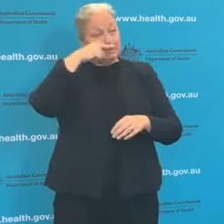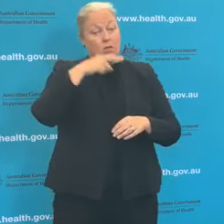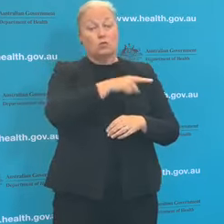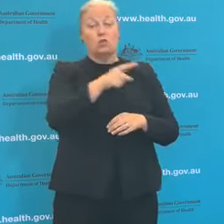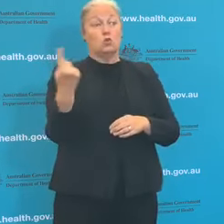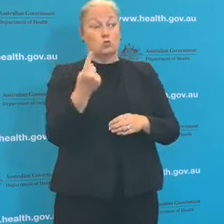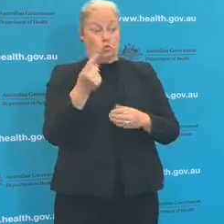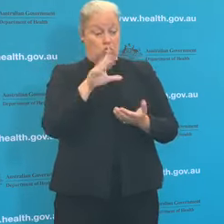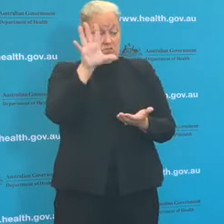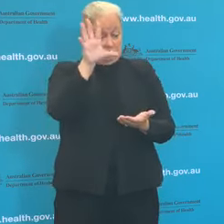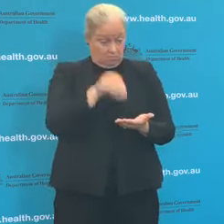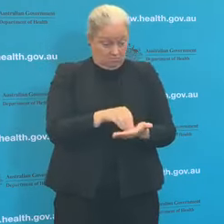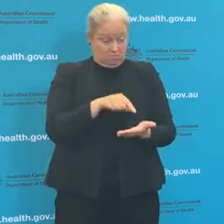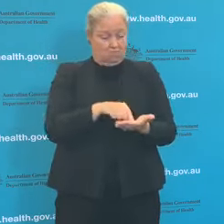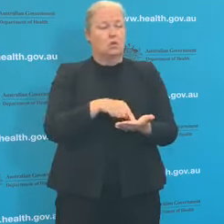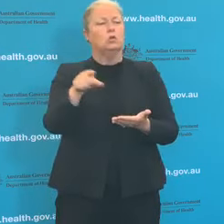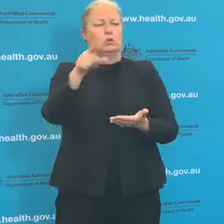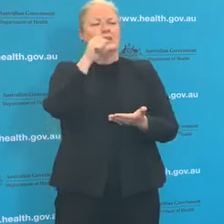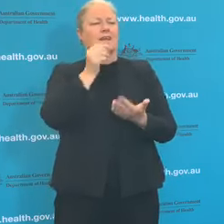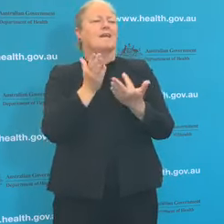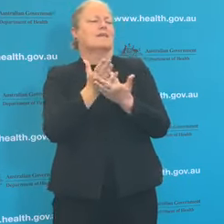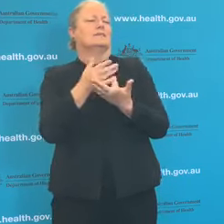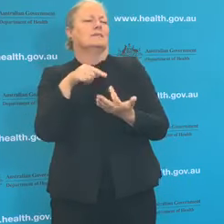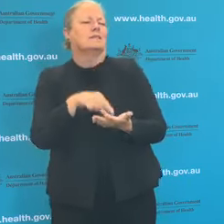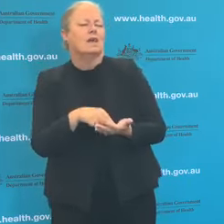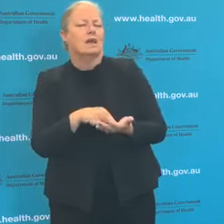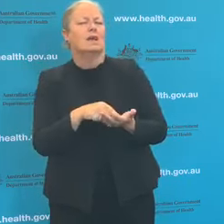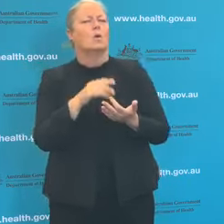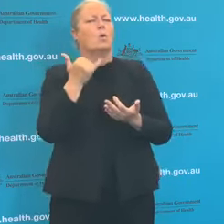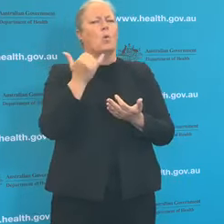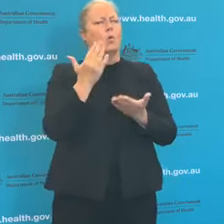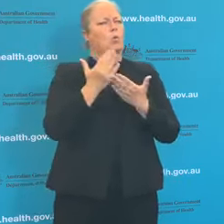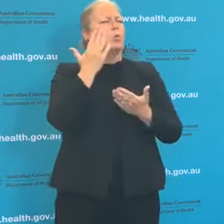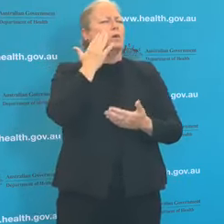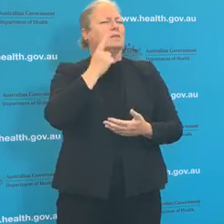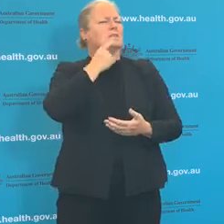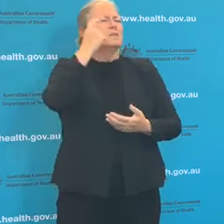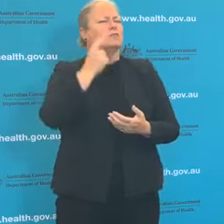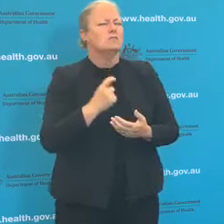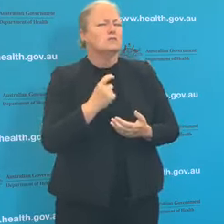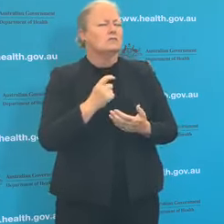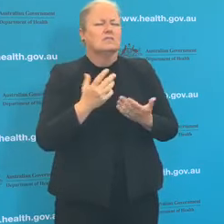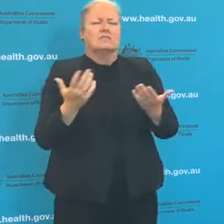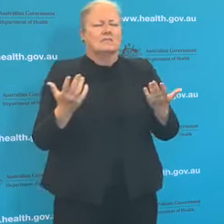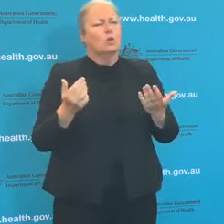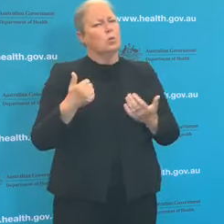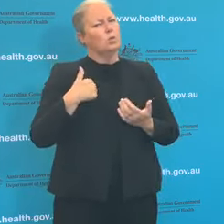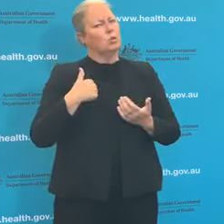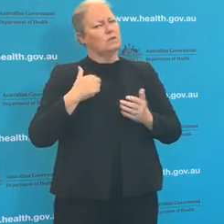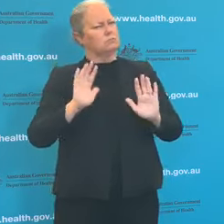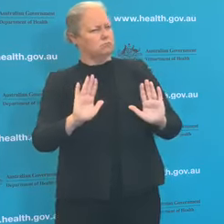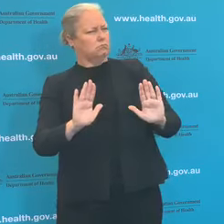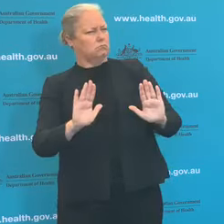in the absolutely secure circumstances, so it's just putting those belts and braces in. My understanding is that they're all going to be resolved this